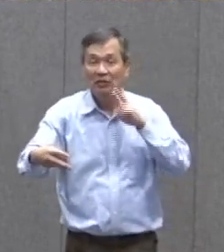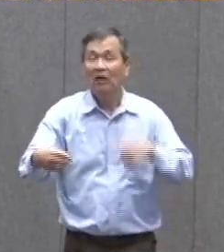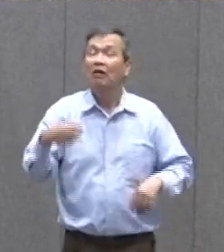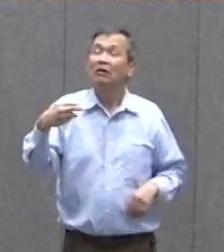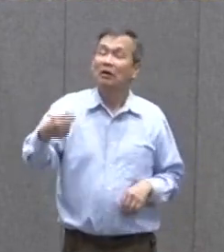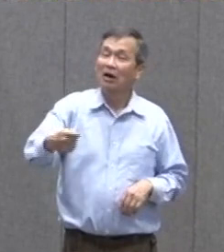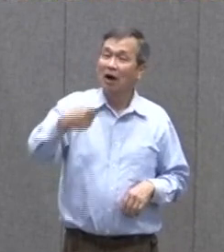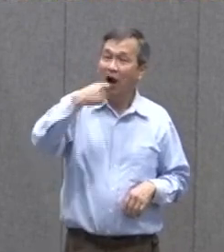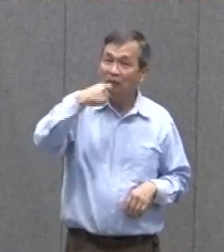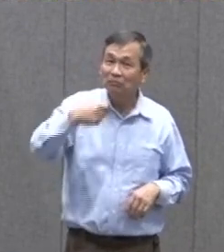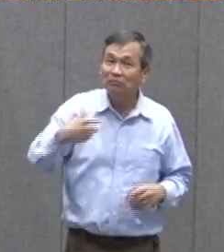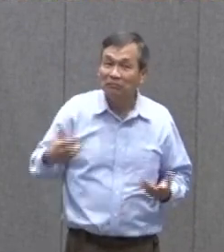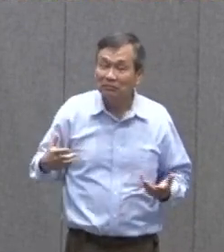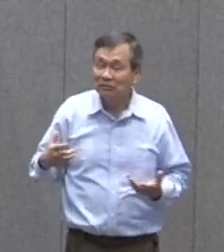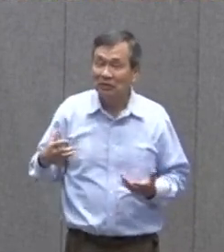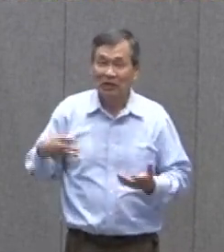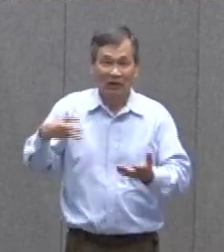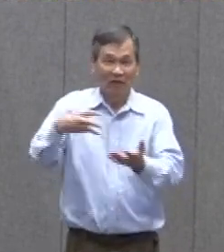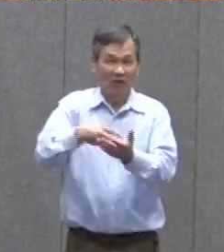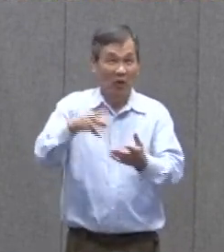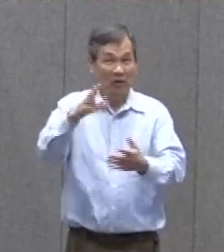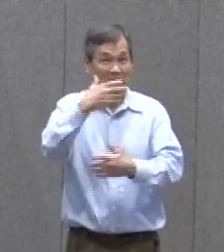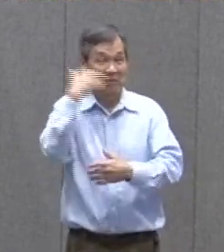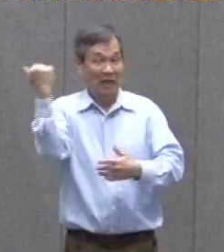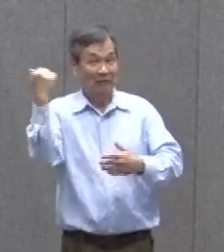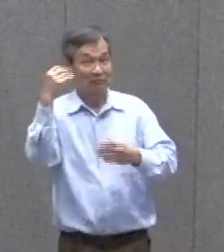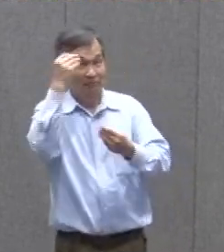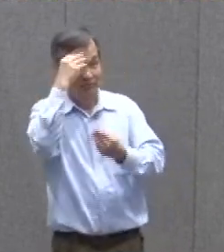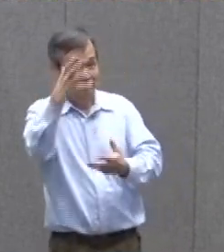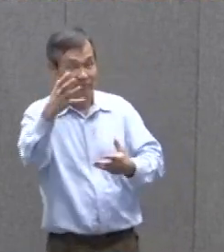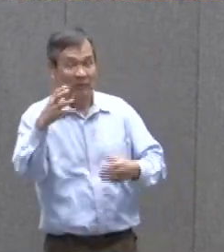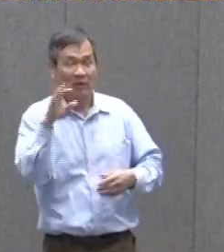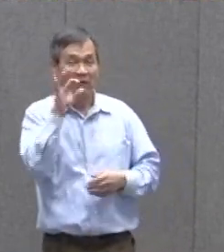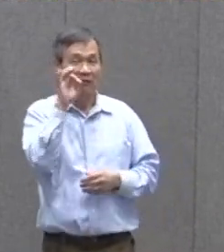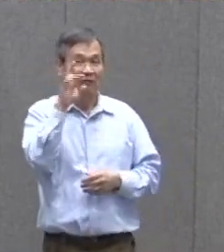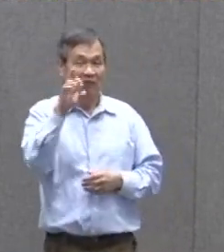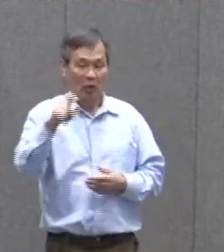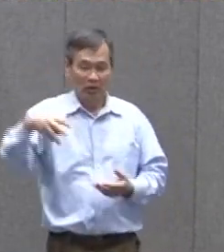And Fork, this is the luckiest of all, Fork gets cake.